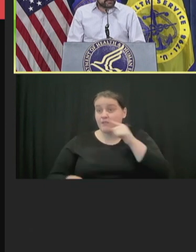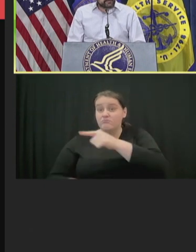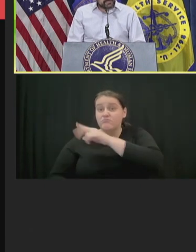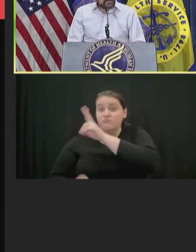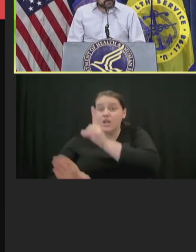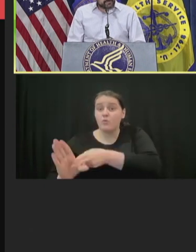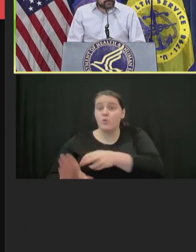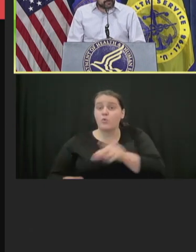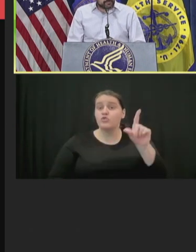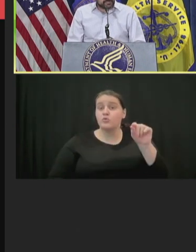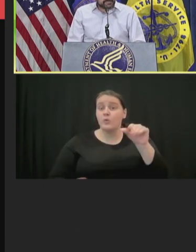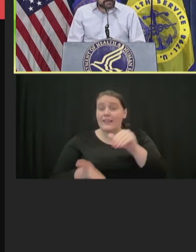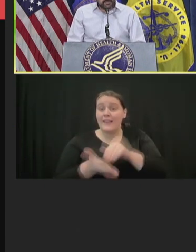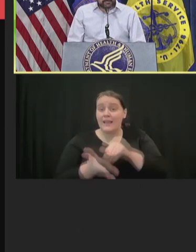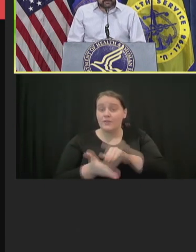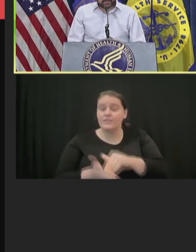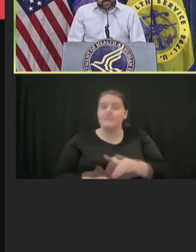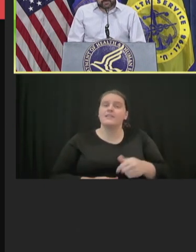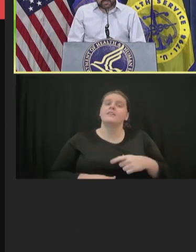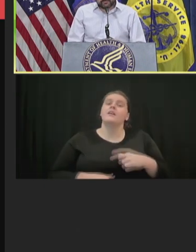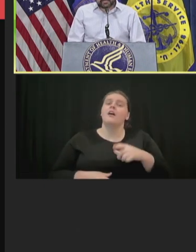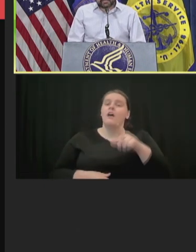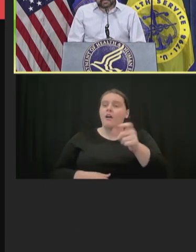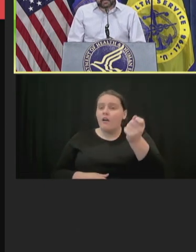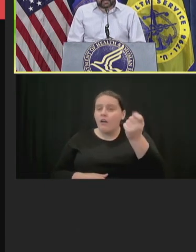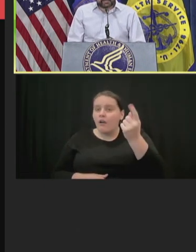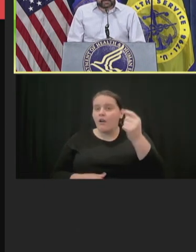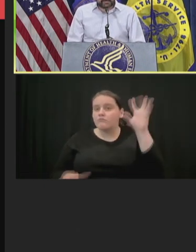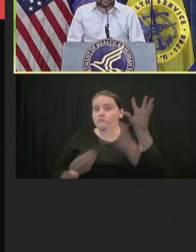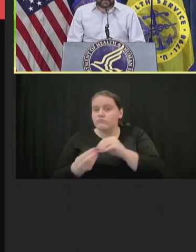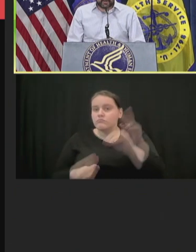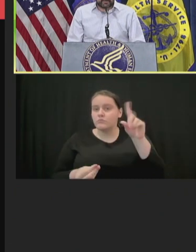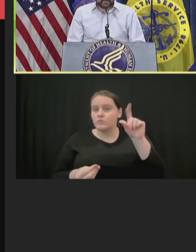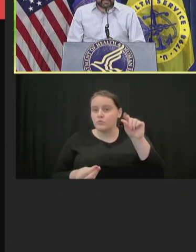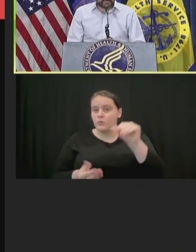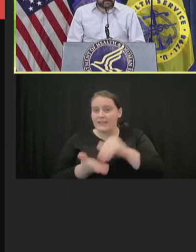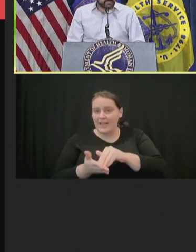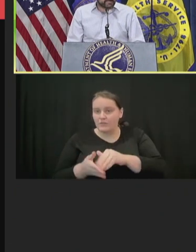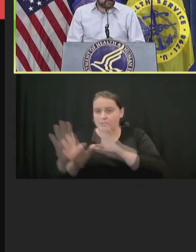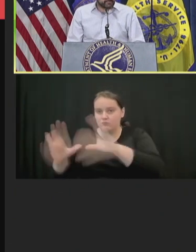three different cohorts. The primary efficacy analysis, and the bulk of participants will be